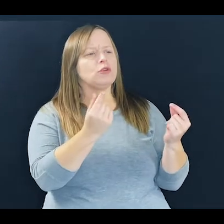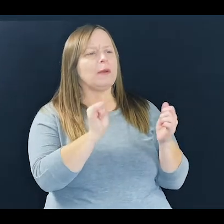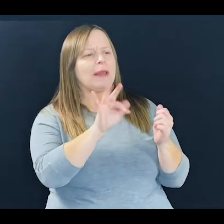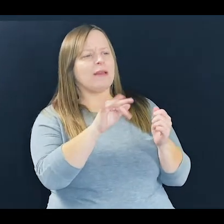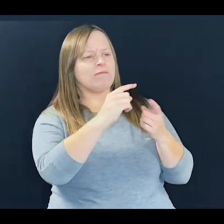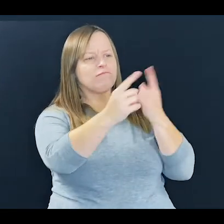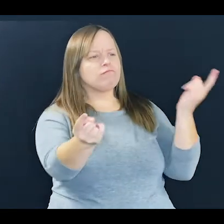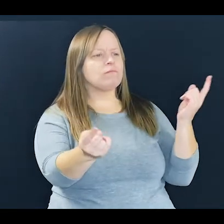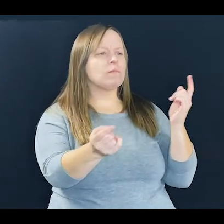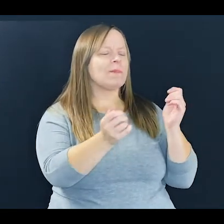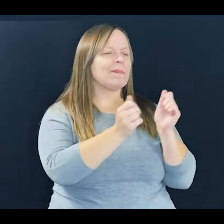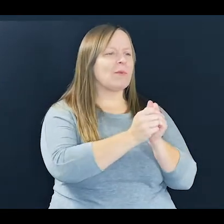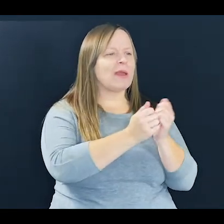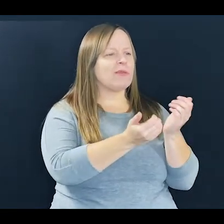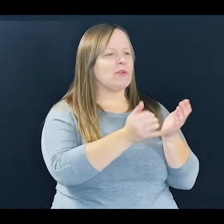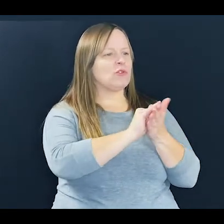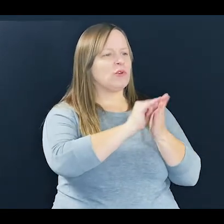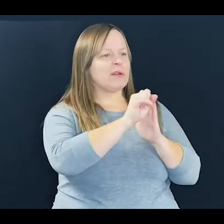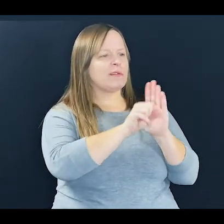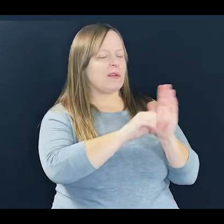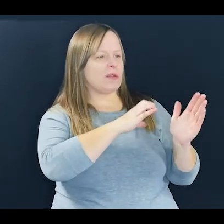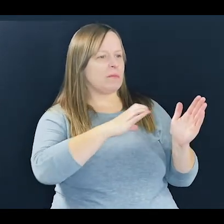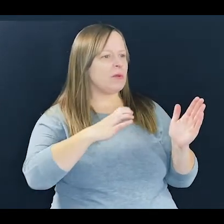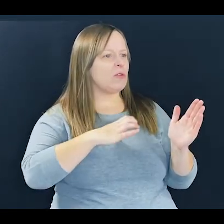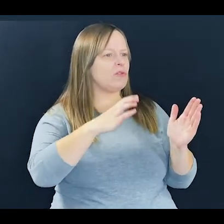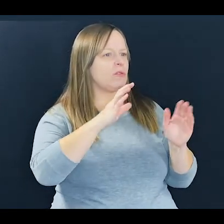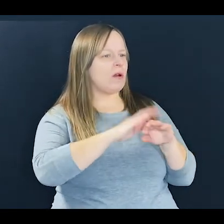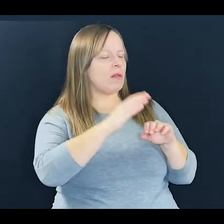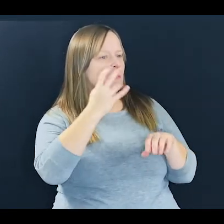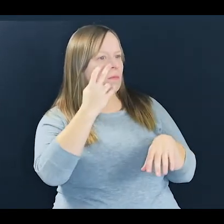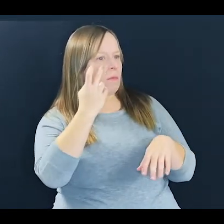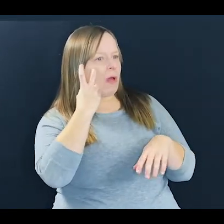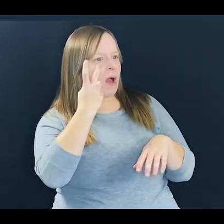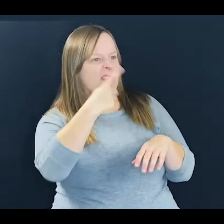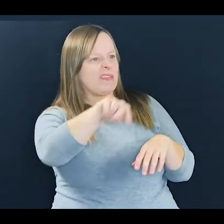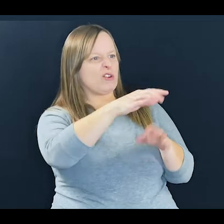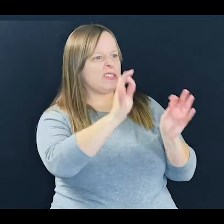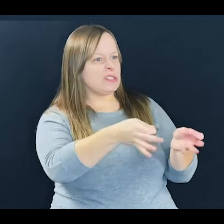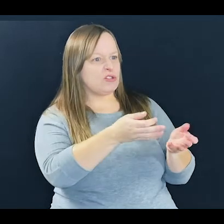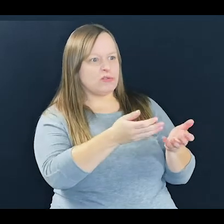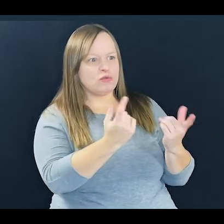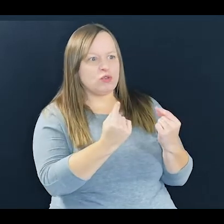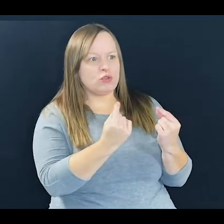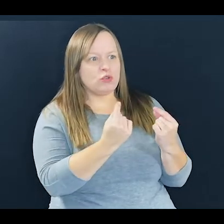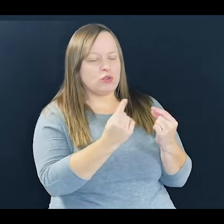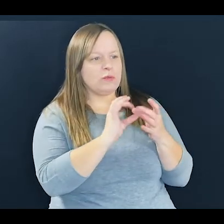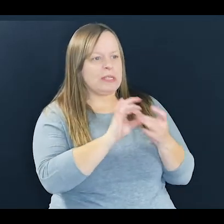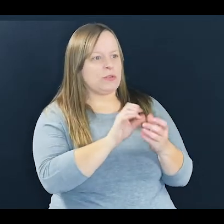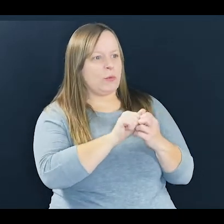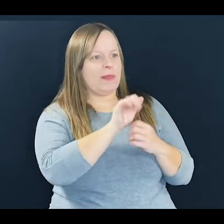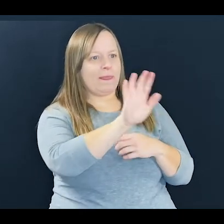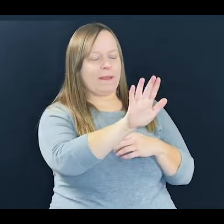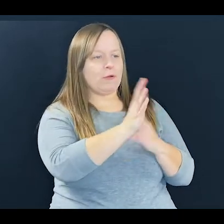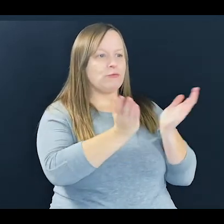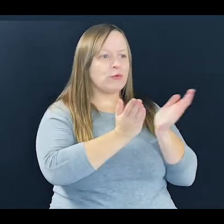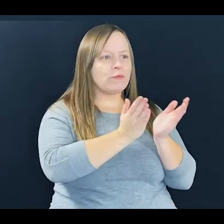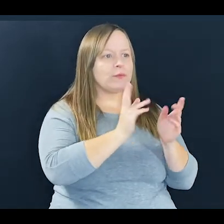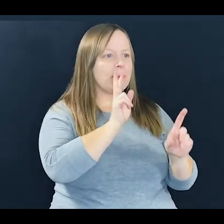if they disagree with a New York State Commission for the Blind and any decisions that they're making in relation to someone